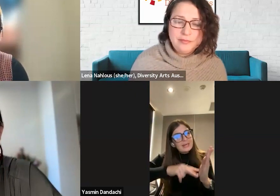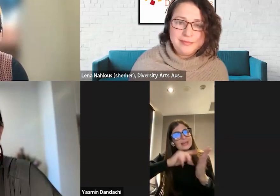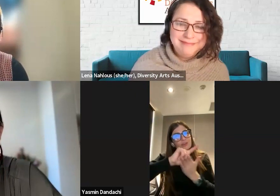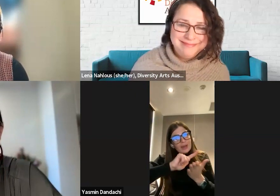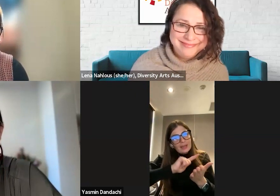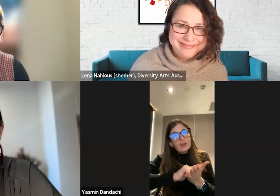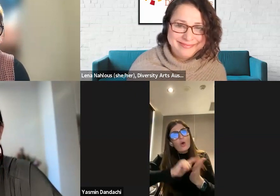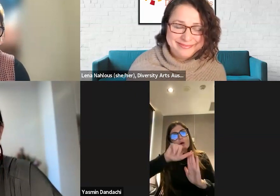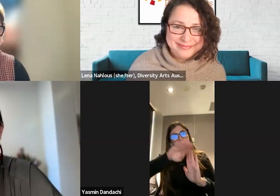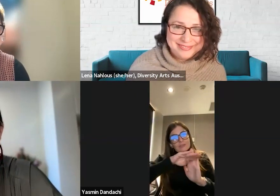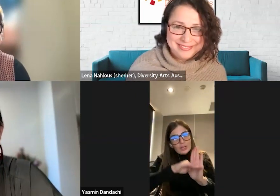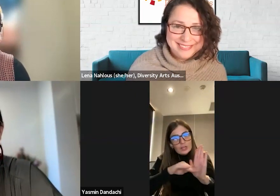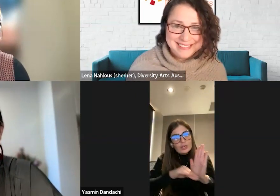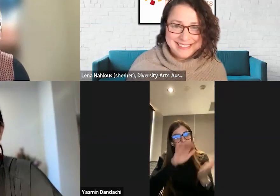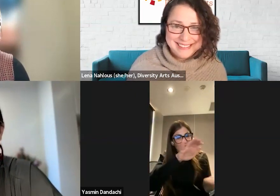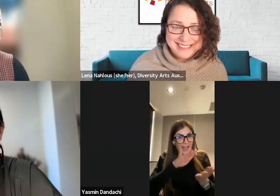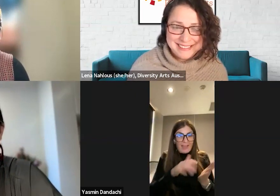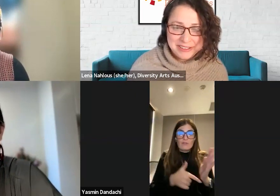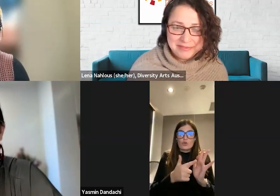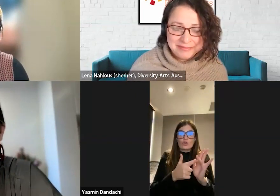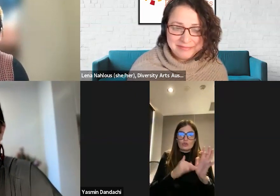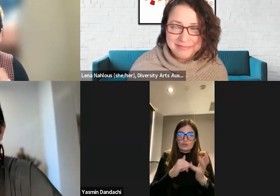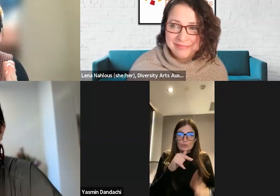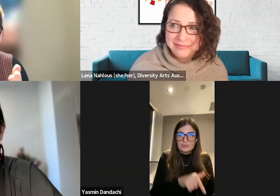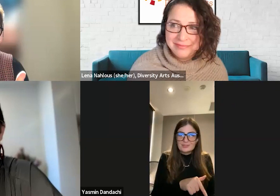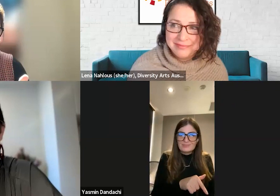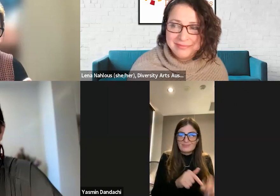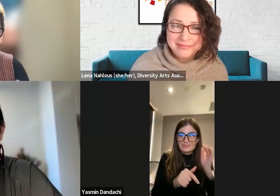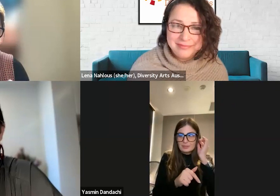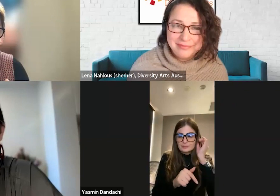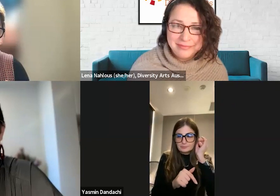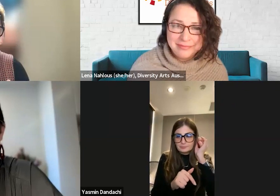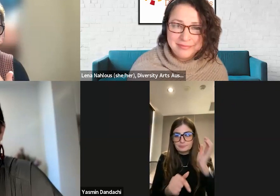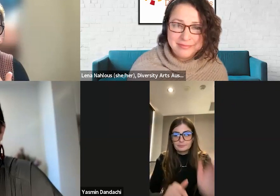actually gave you the tools and the methods. It excludes women.